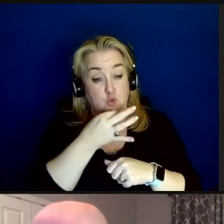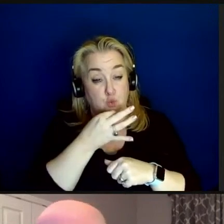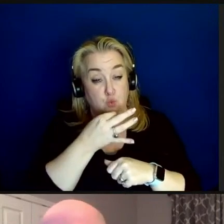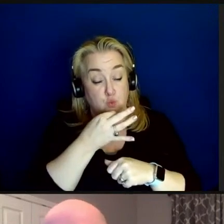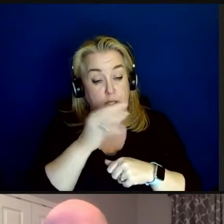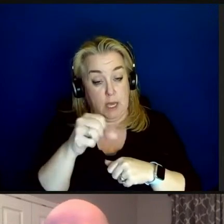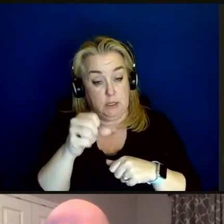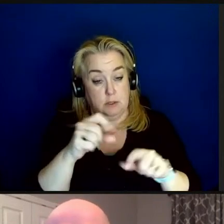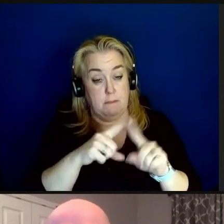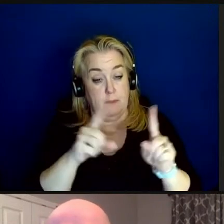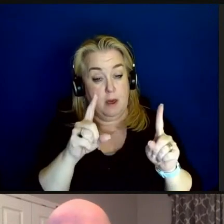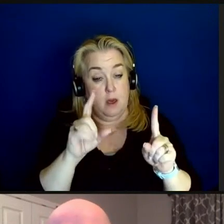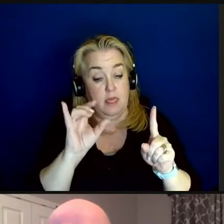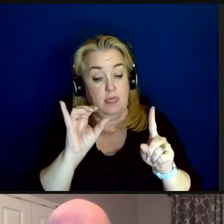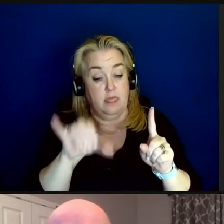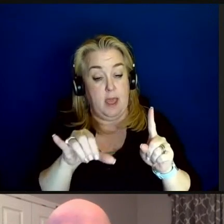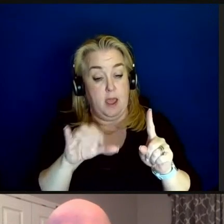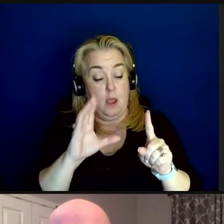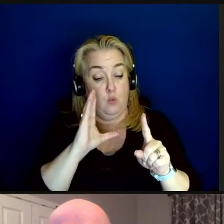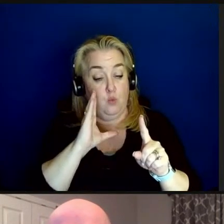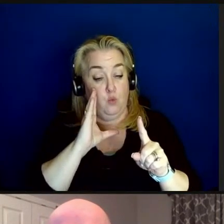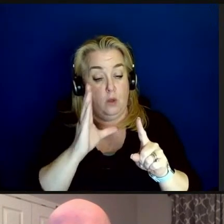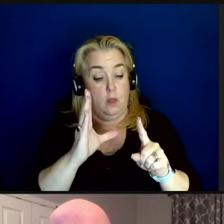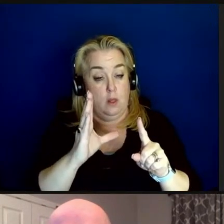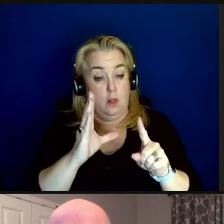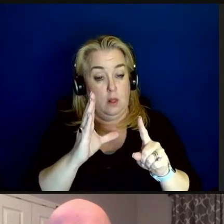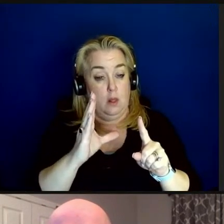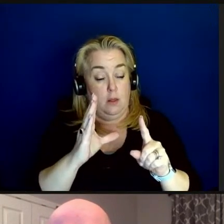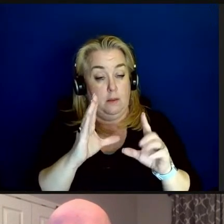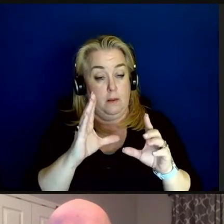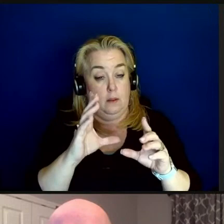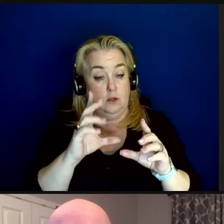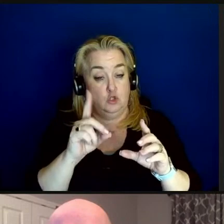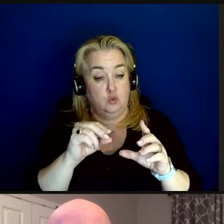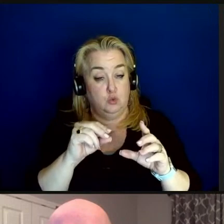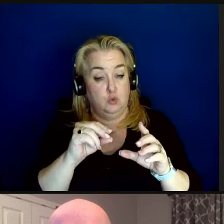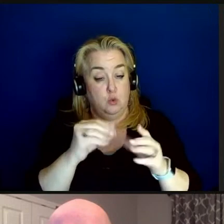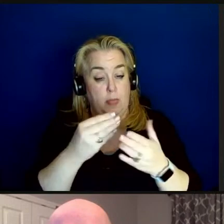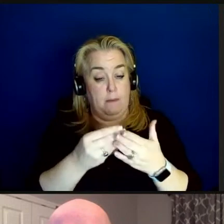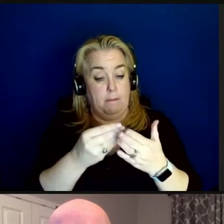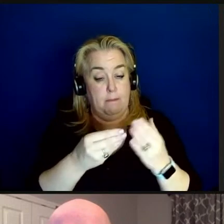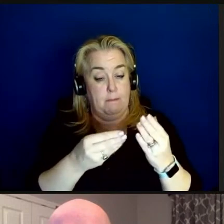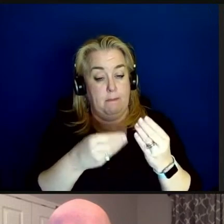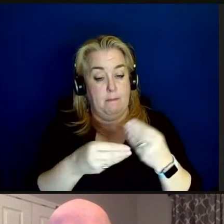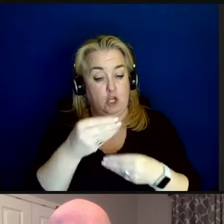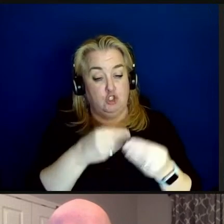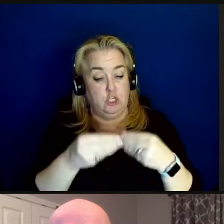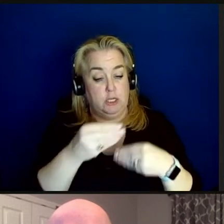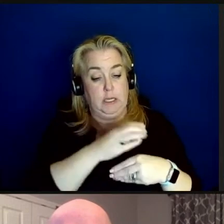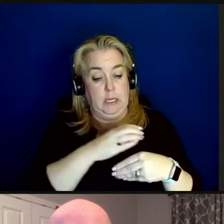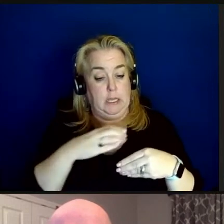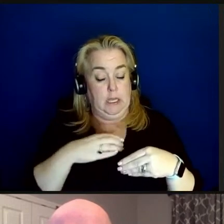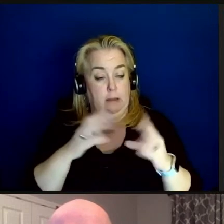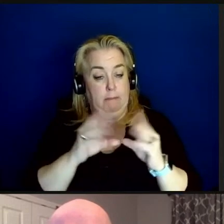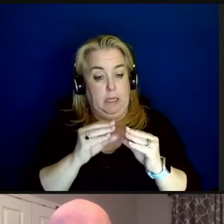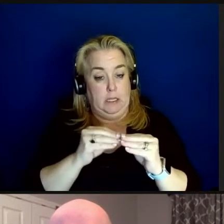BUDGET PERSPECTIVE.